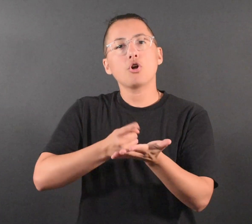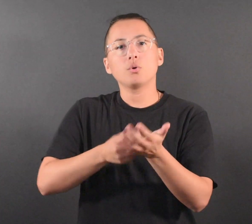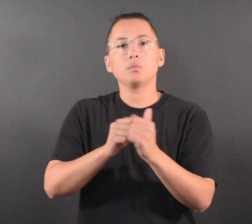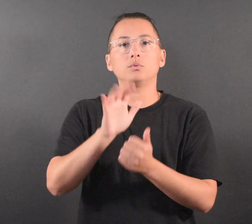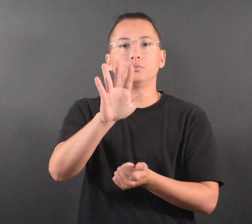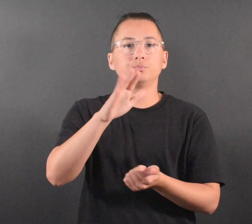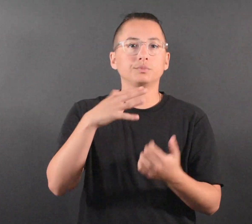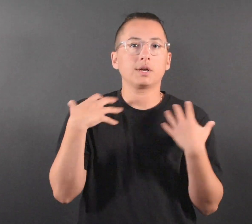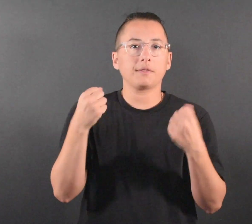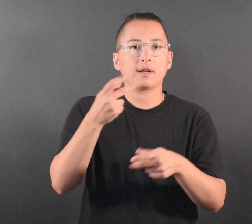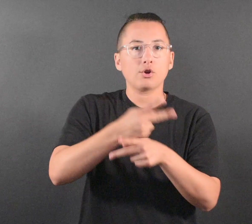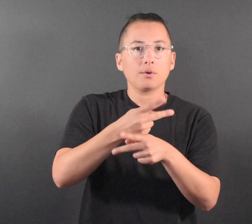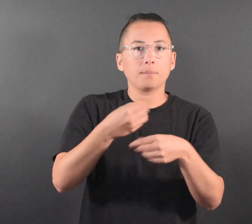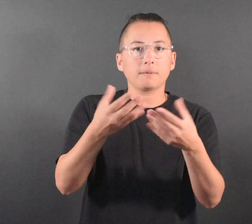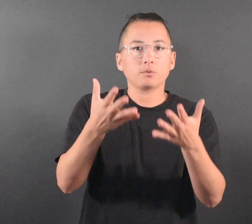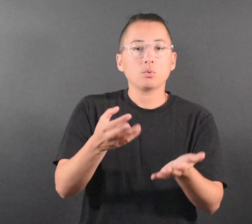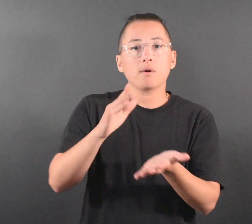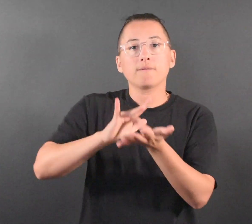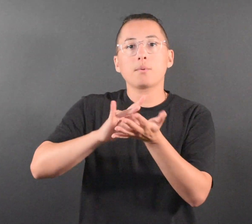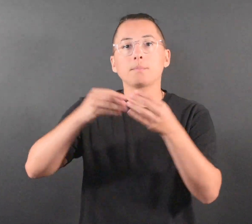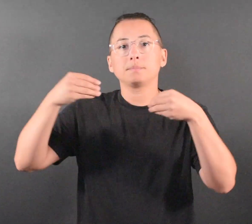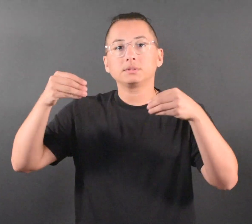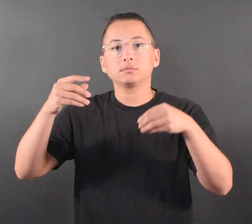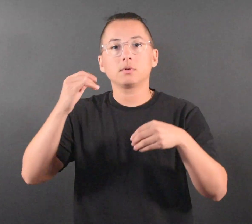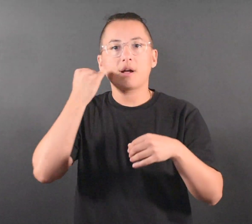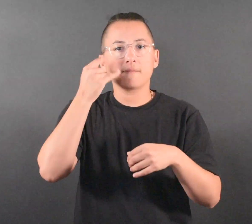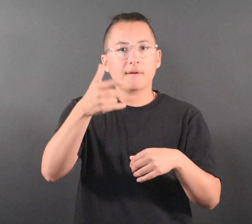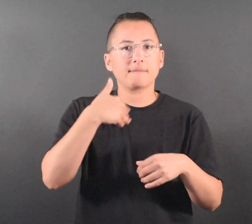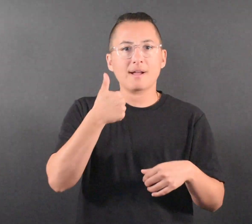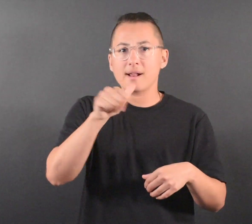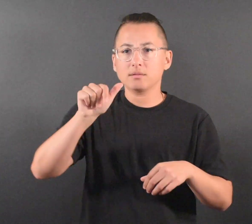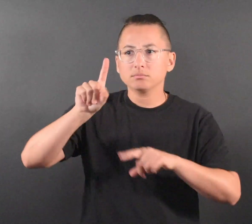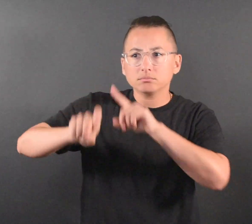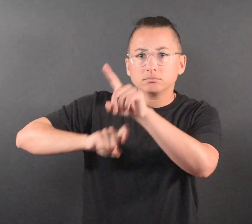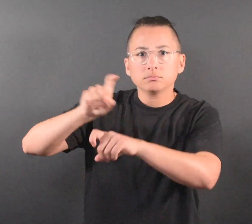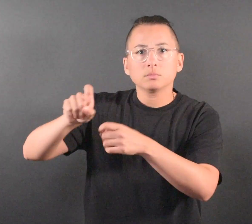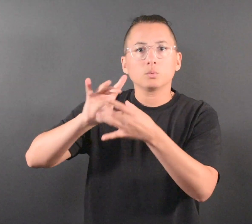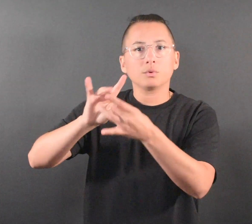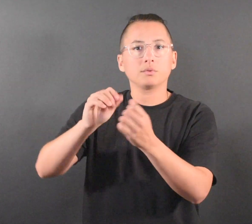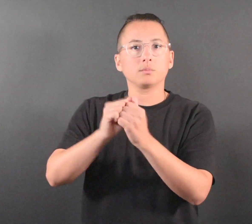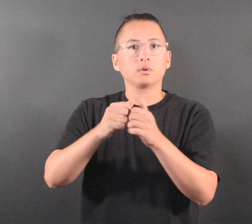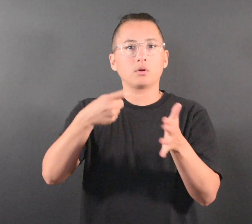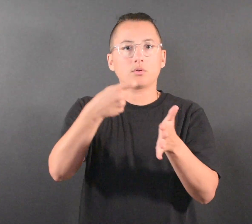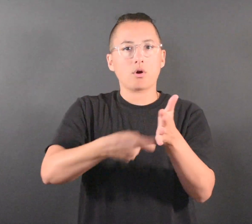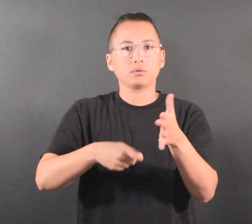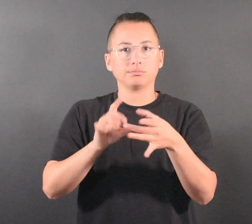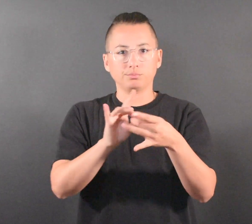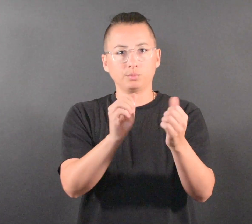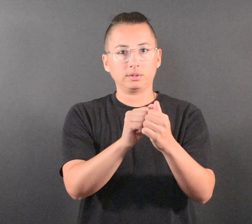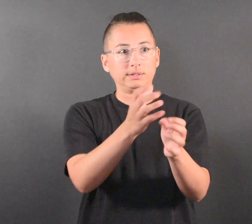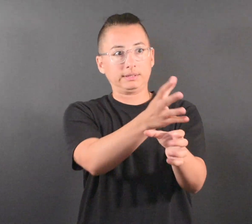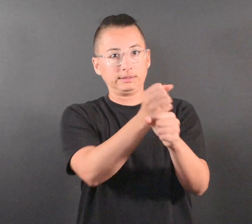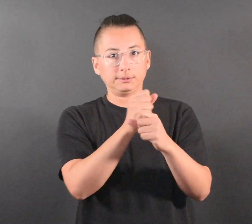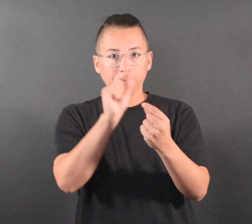to your health care provider or pharmacist if you have any questions about costs associated with receiving a particular medication.